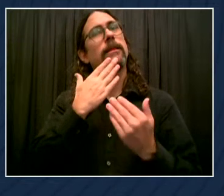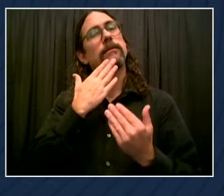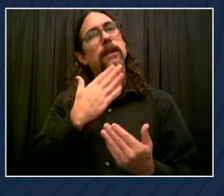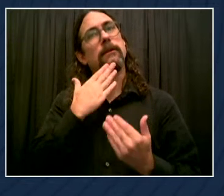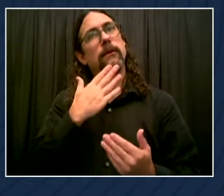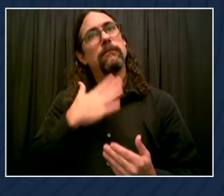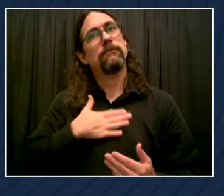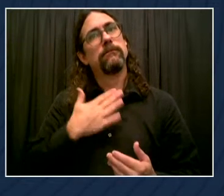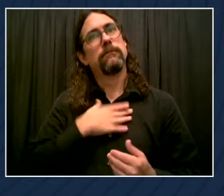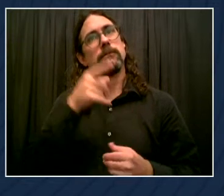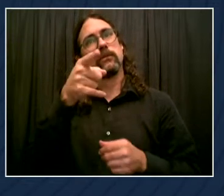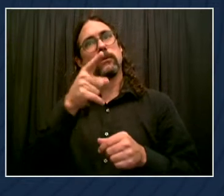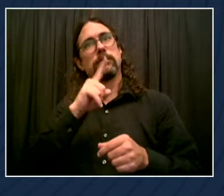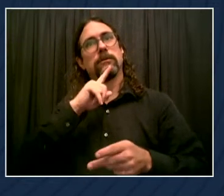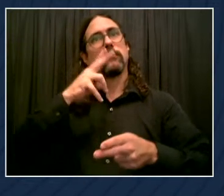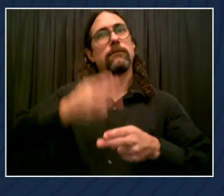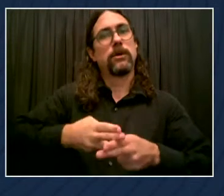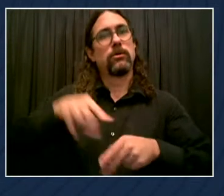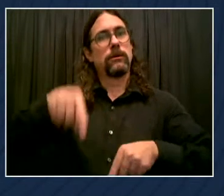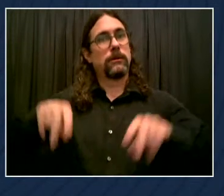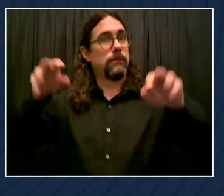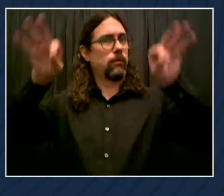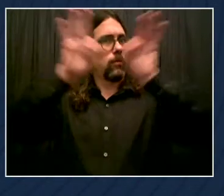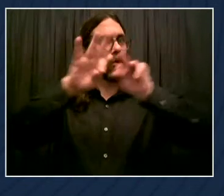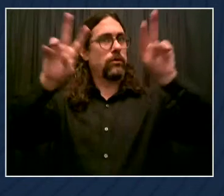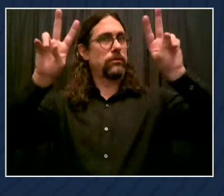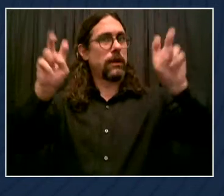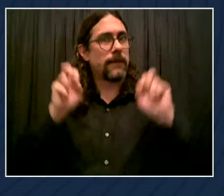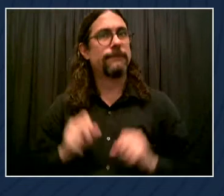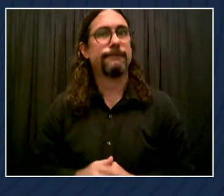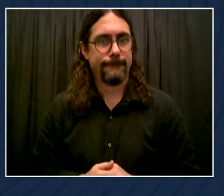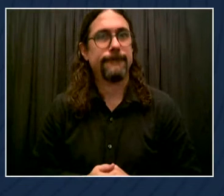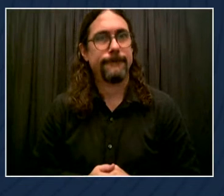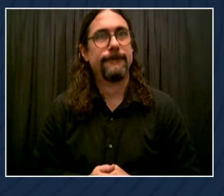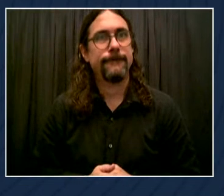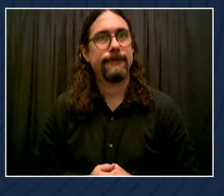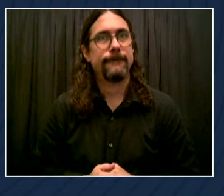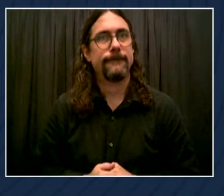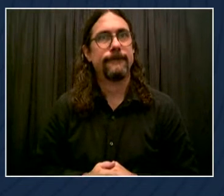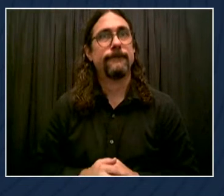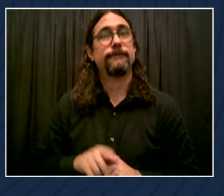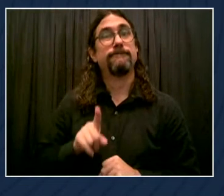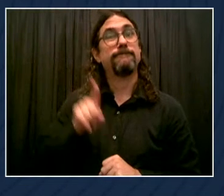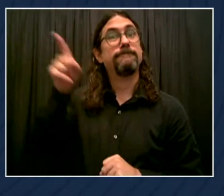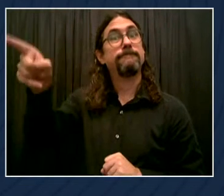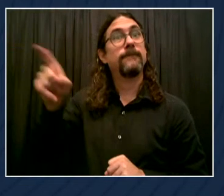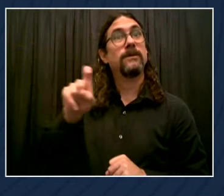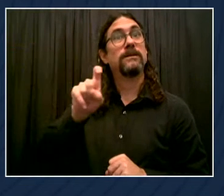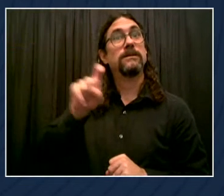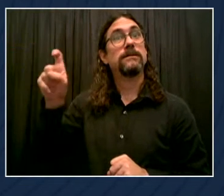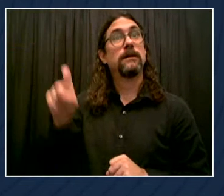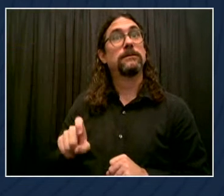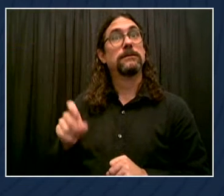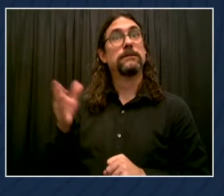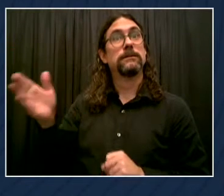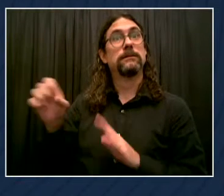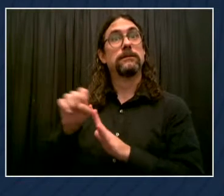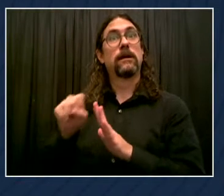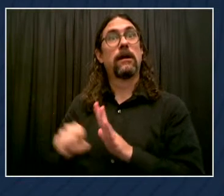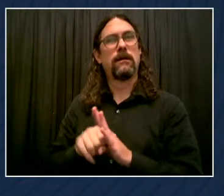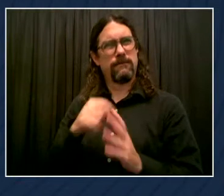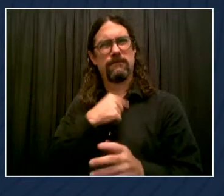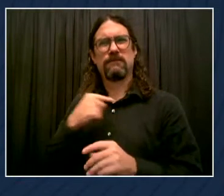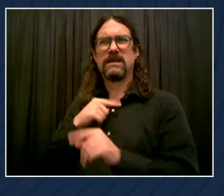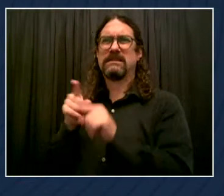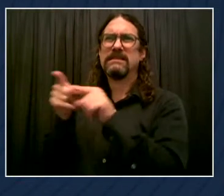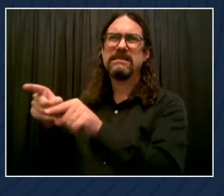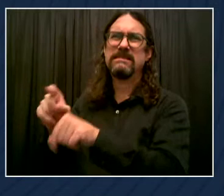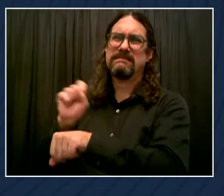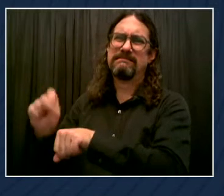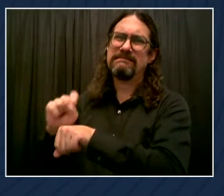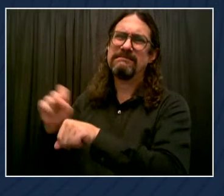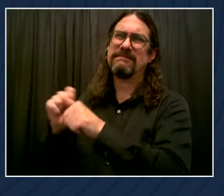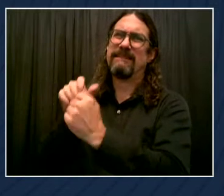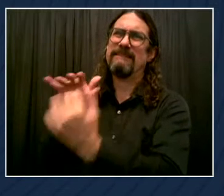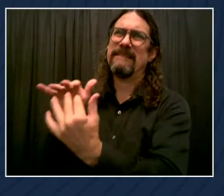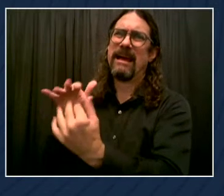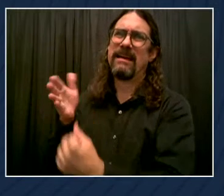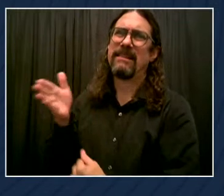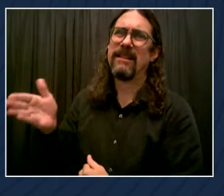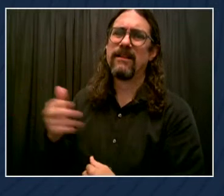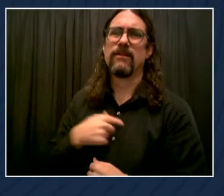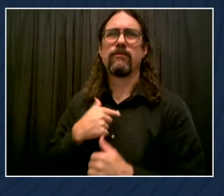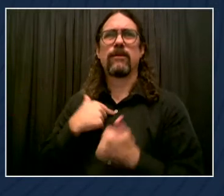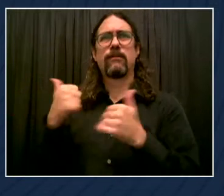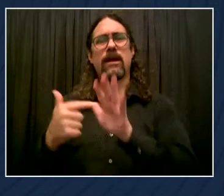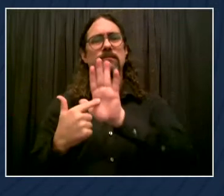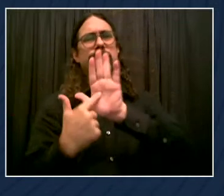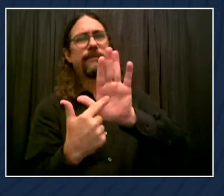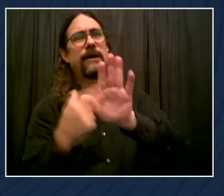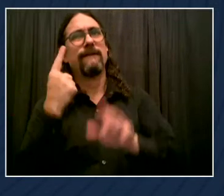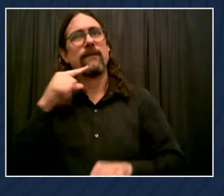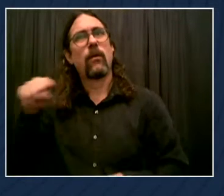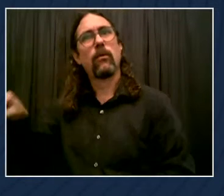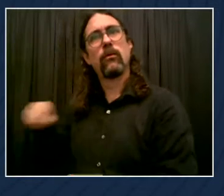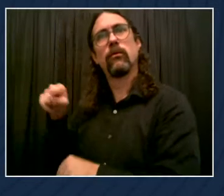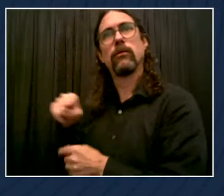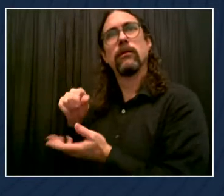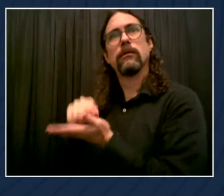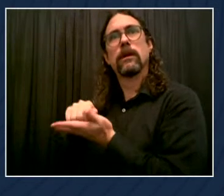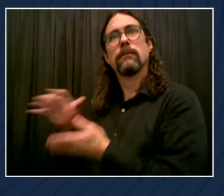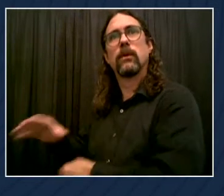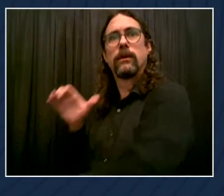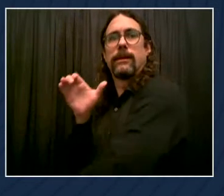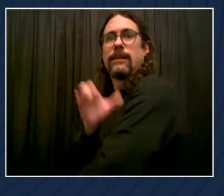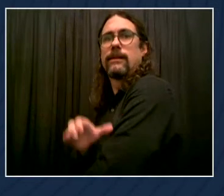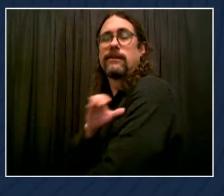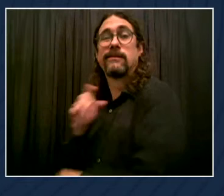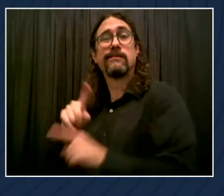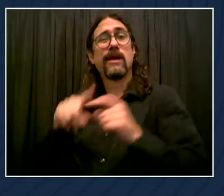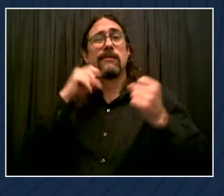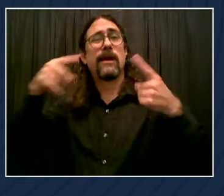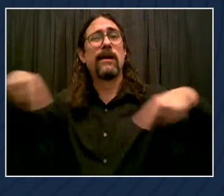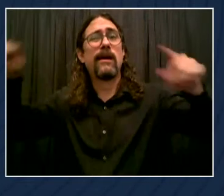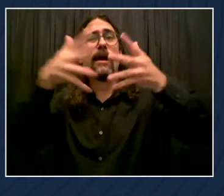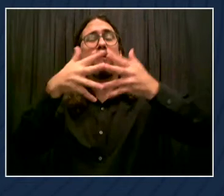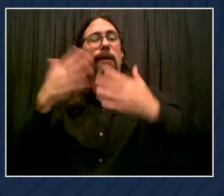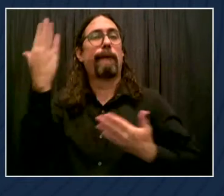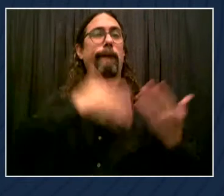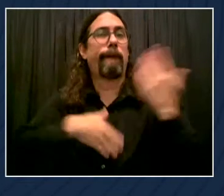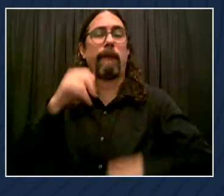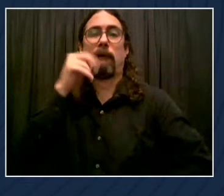THANK YOU.